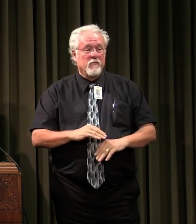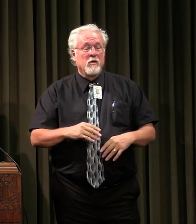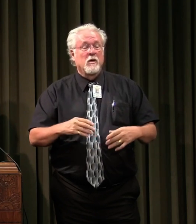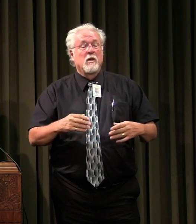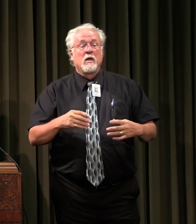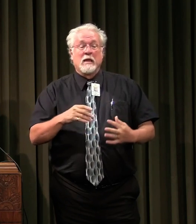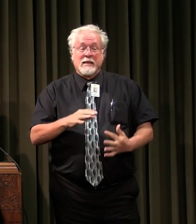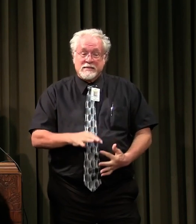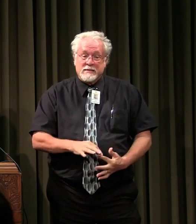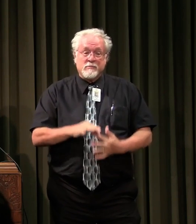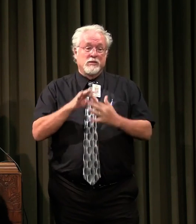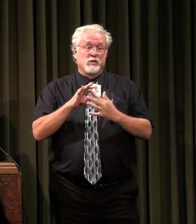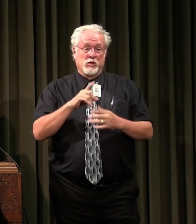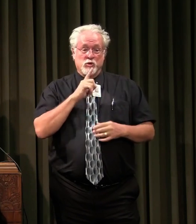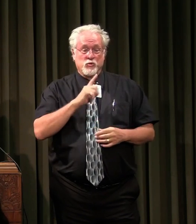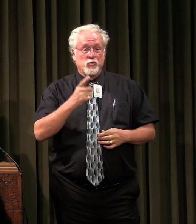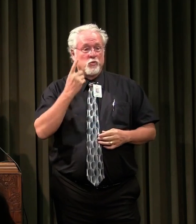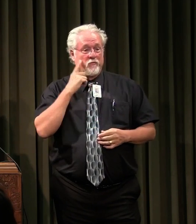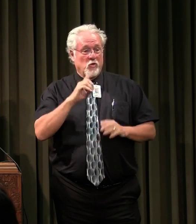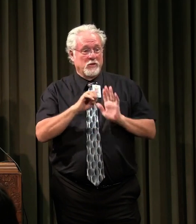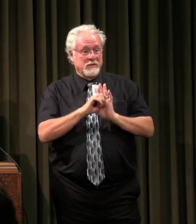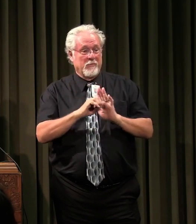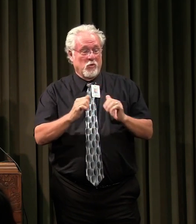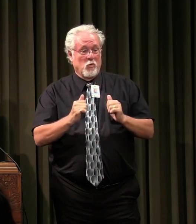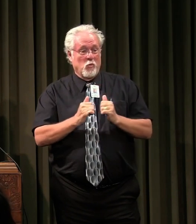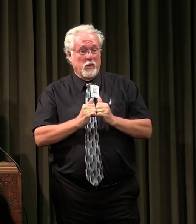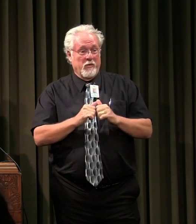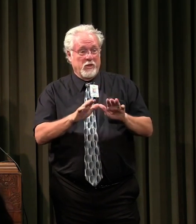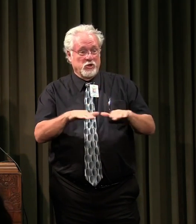especially the case for example with respect to children with seizure